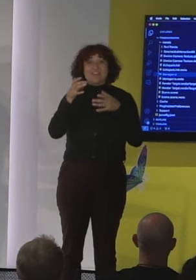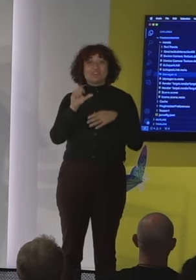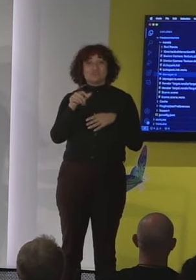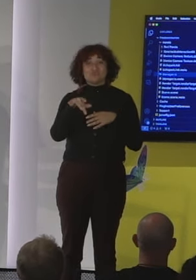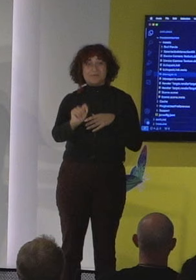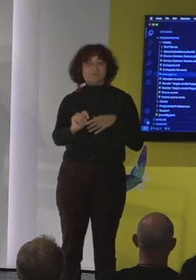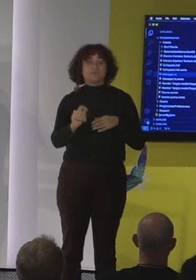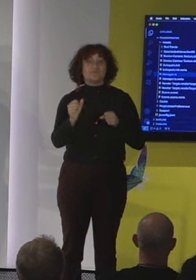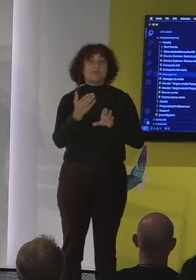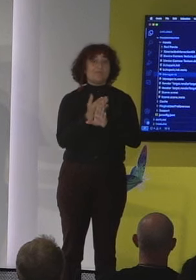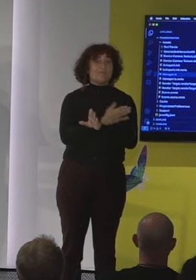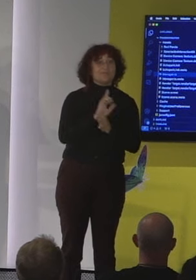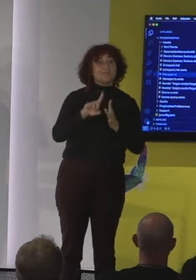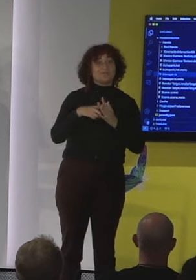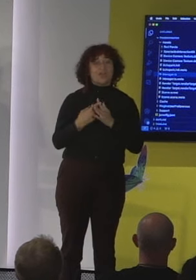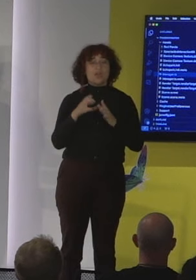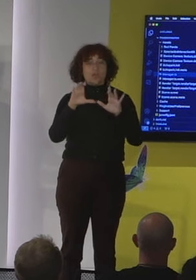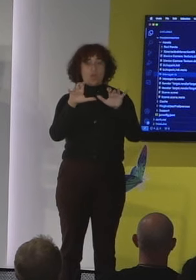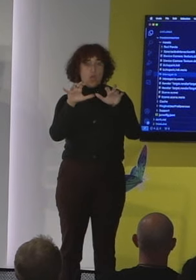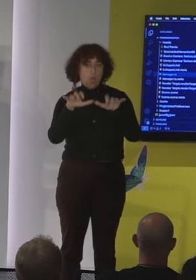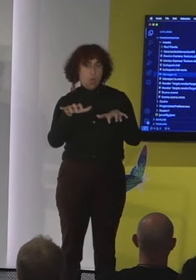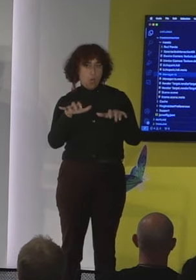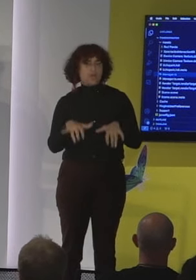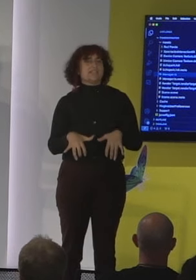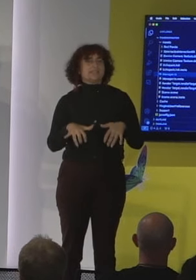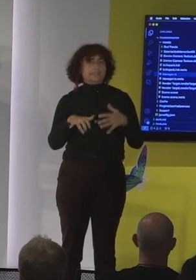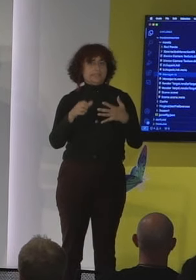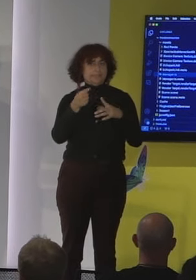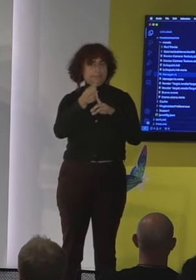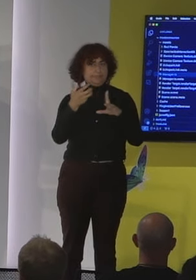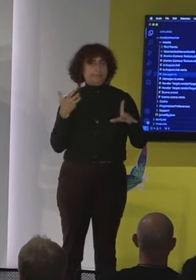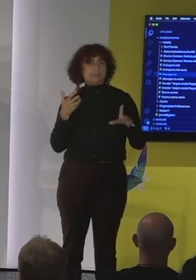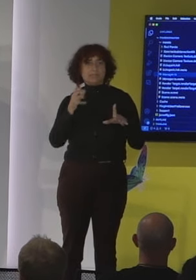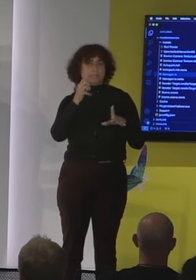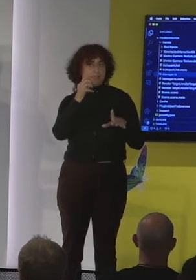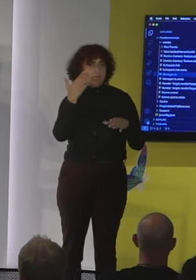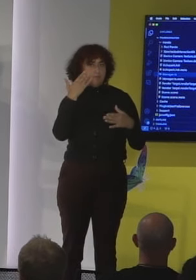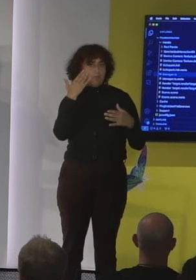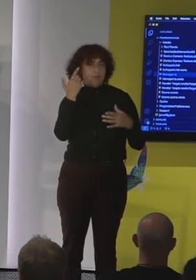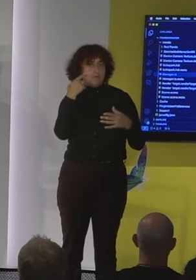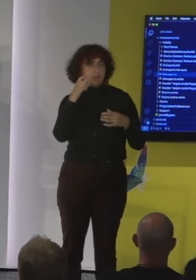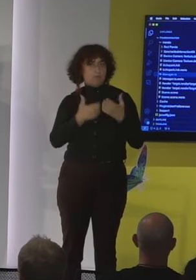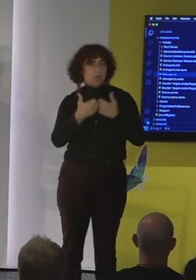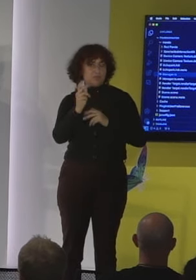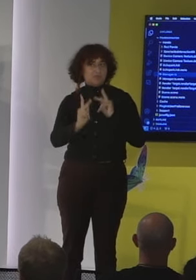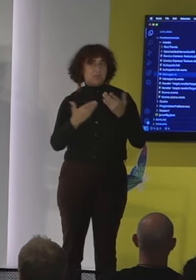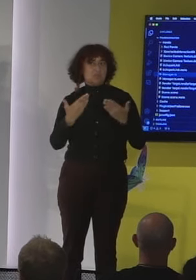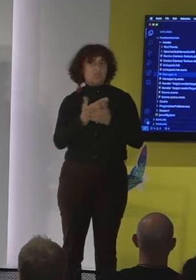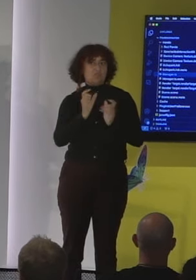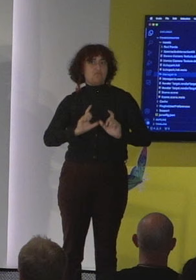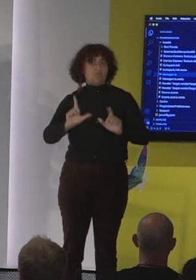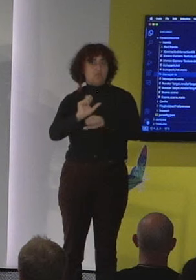So, before we start coding, let's break this down, 'cause this is unfamiliar for most people. This is a new framework in Lens Studio 5.